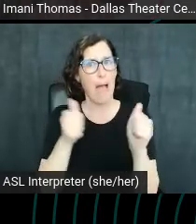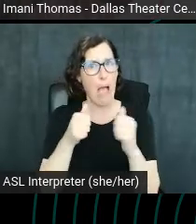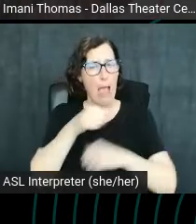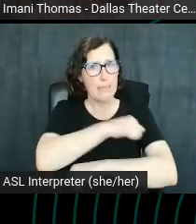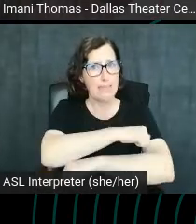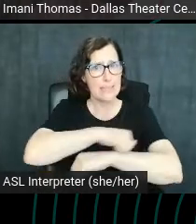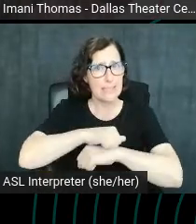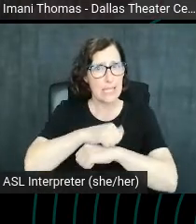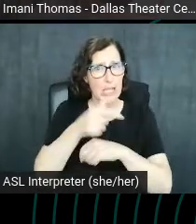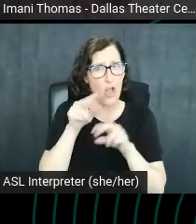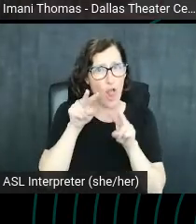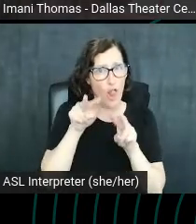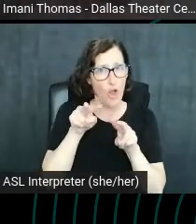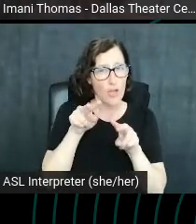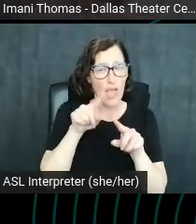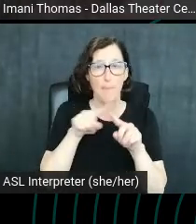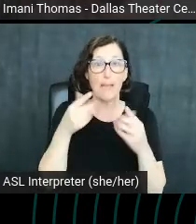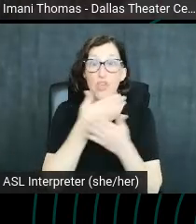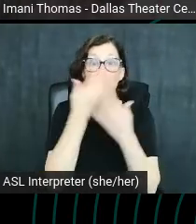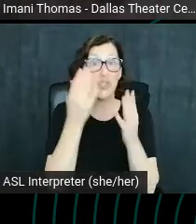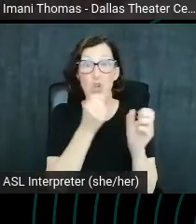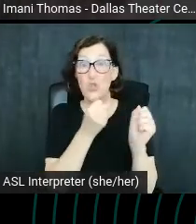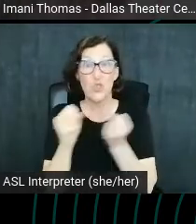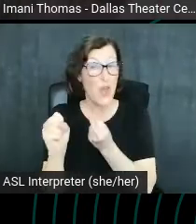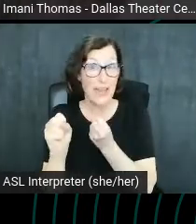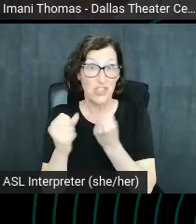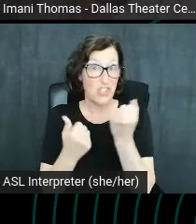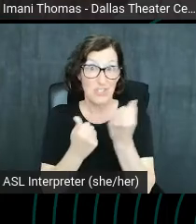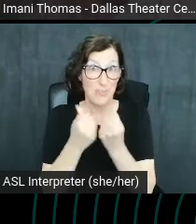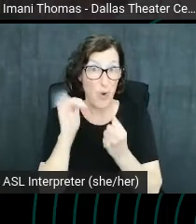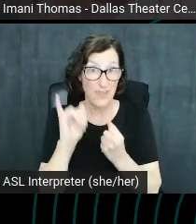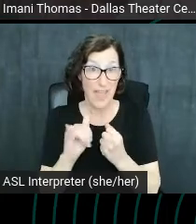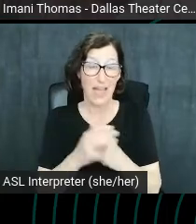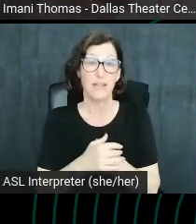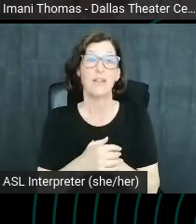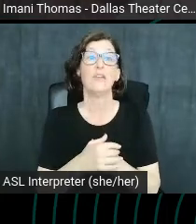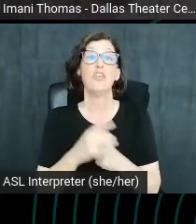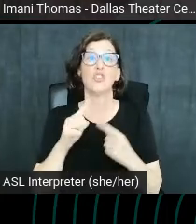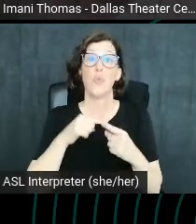but there was just no strategy to realize or even support it, so when I started, I tried to flip that.